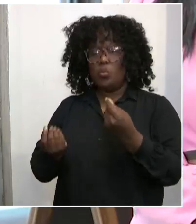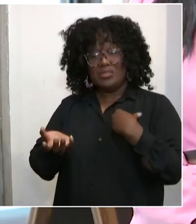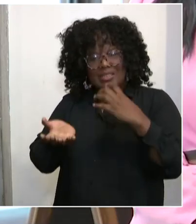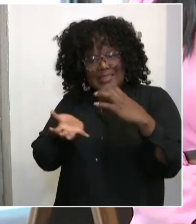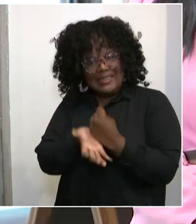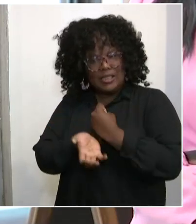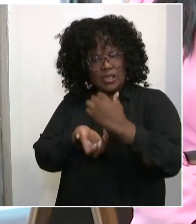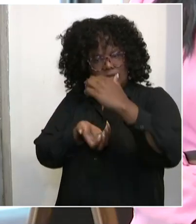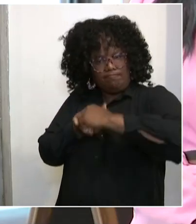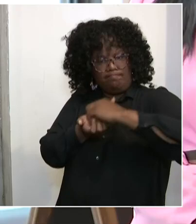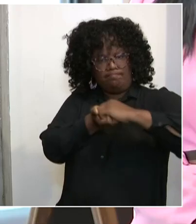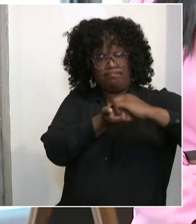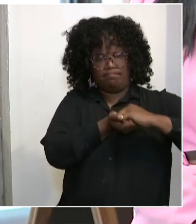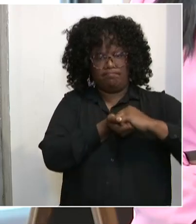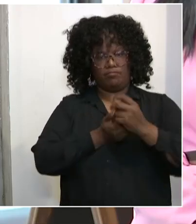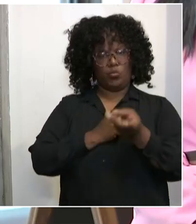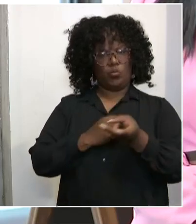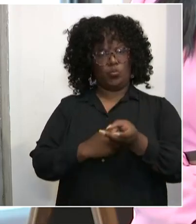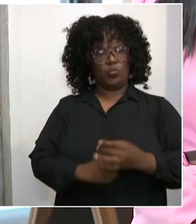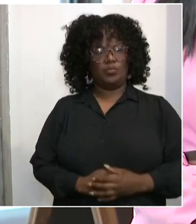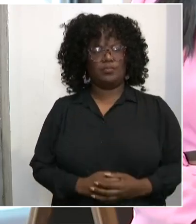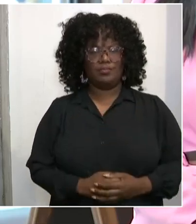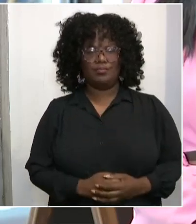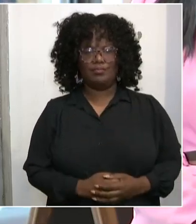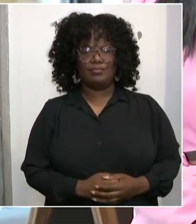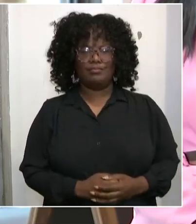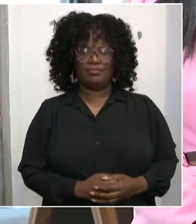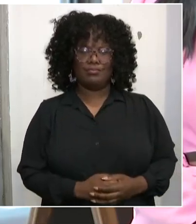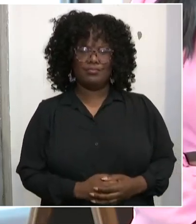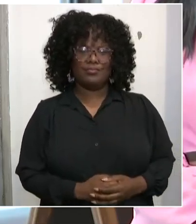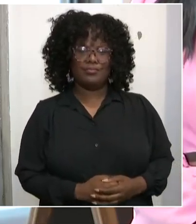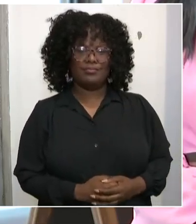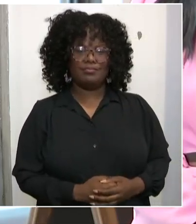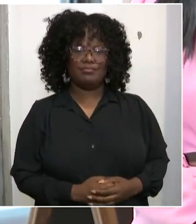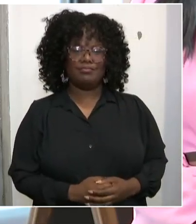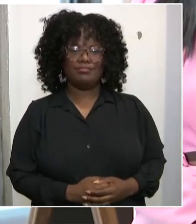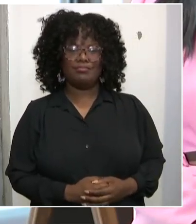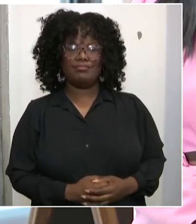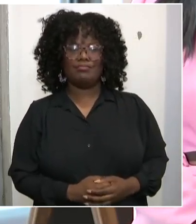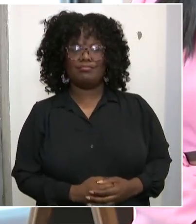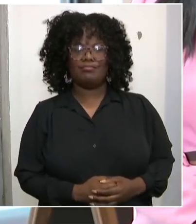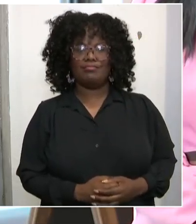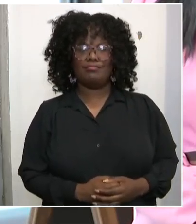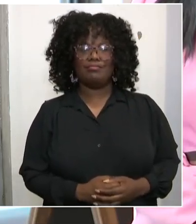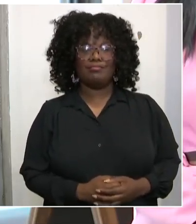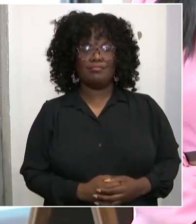who will our CDU elements of civil disturbance units, uh, who will also be, um, lined up on the streets.